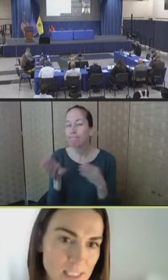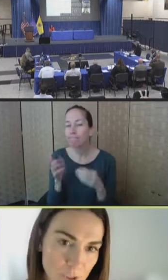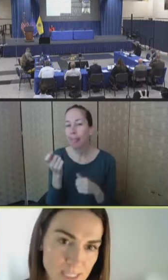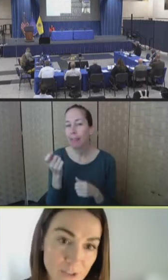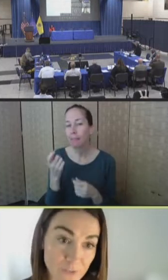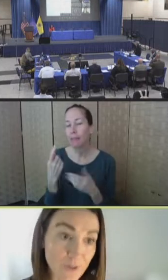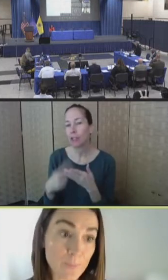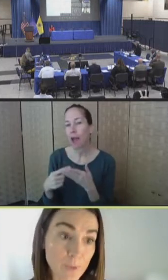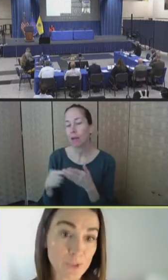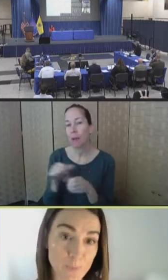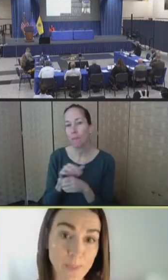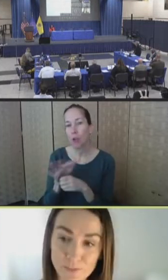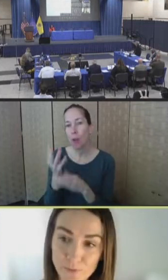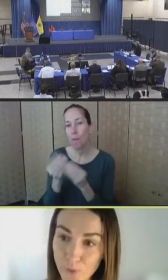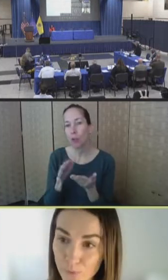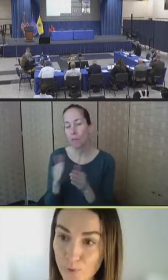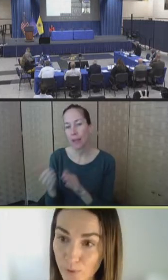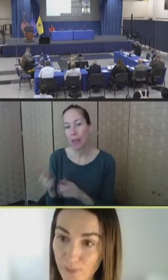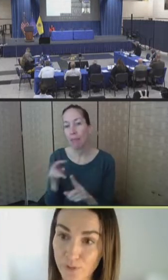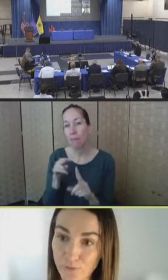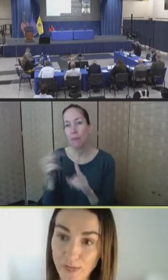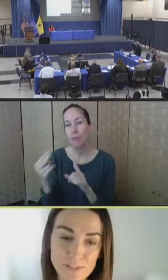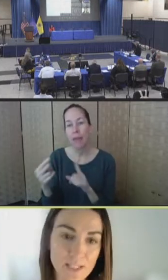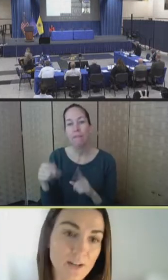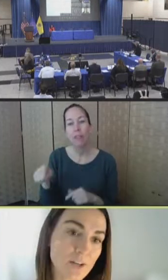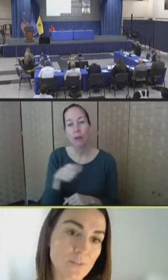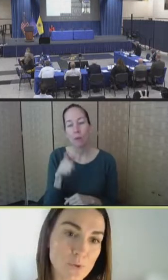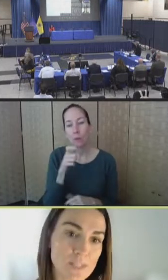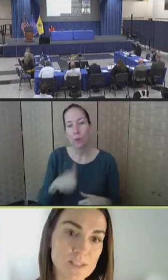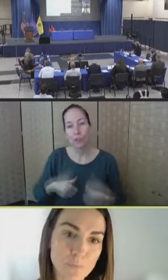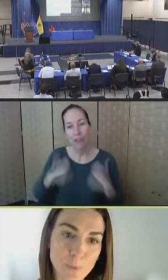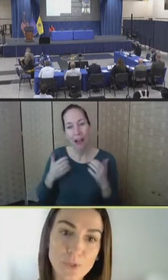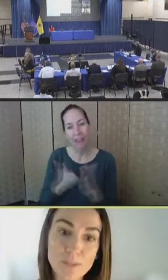mortality from the perspective of those who have survived it. I'll give you a sense of both the